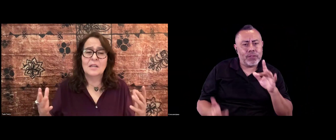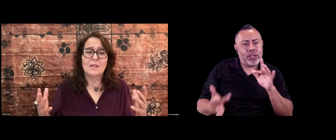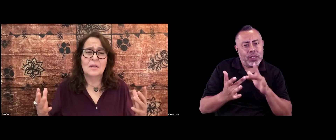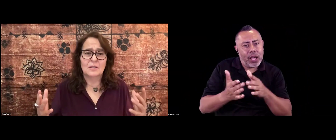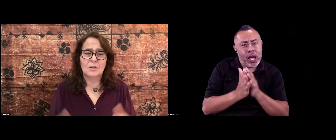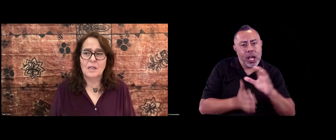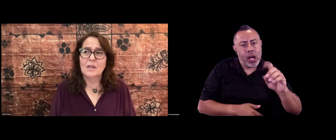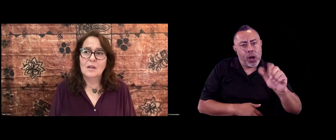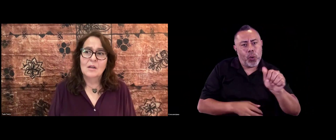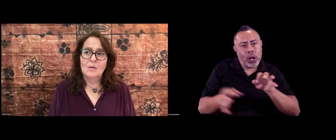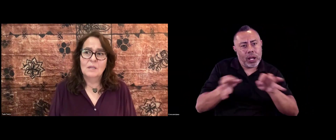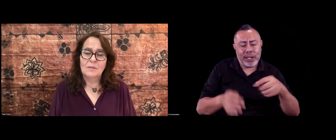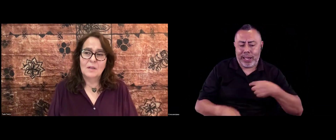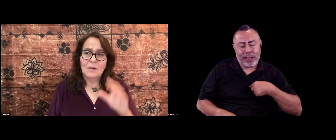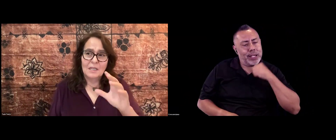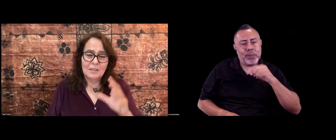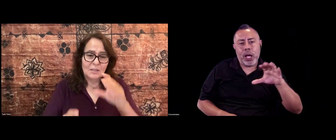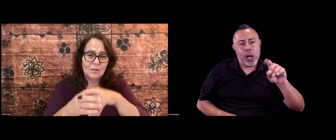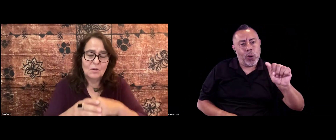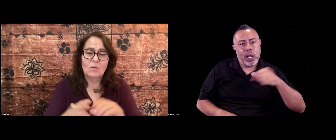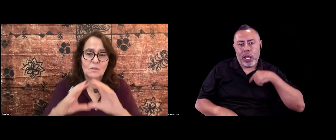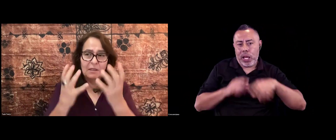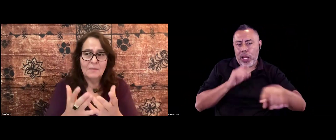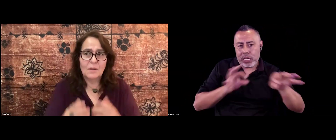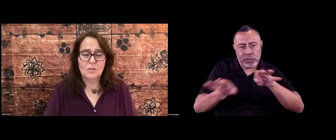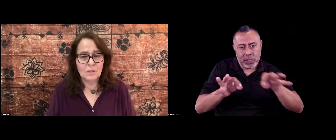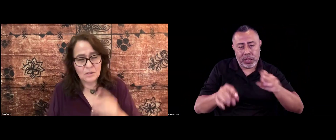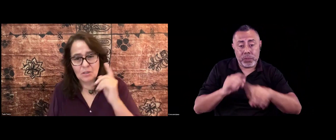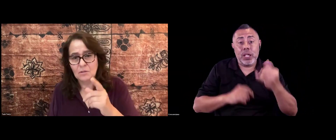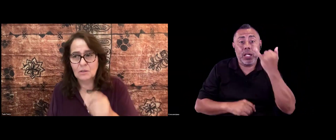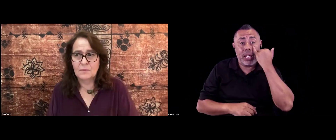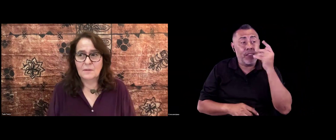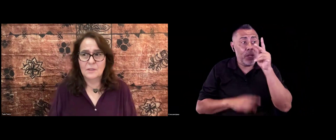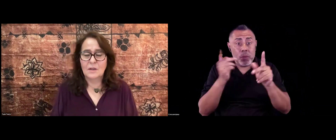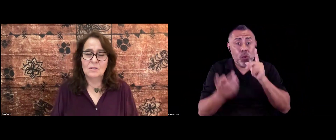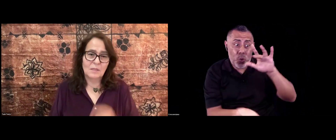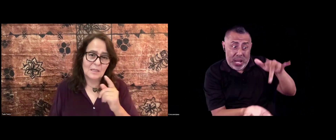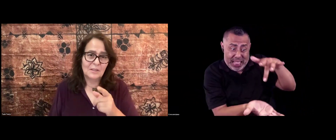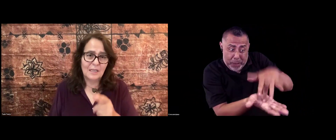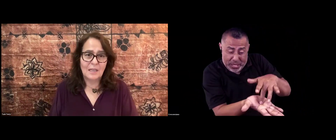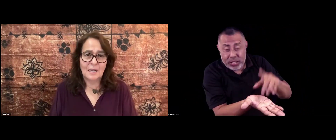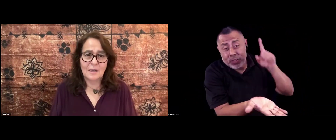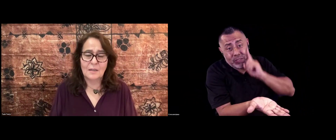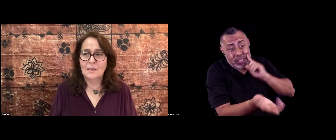So I can't tell you that journey. But if anybody gets into the core of the deaf culture, it's the children of deaf adults because they get it.